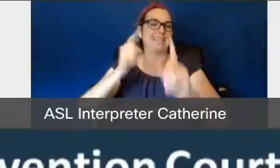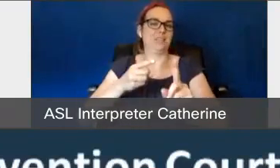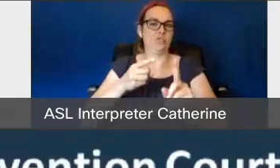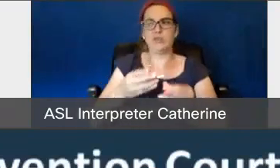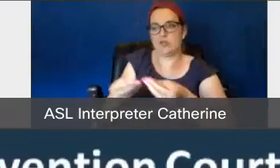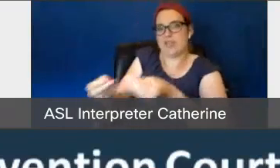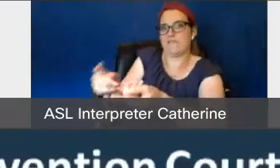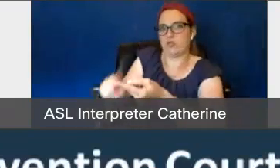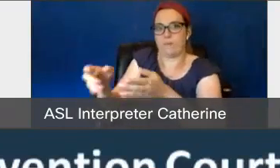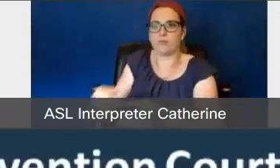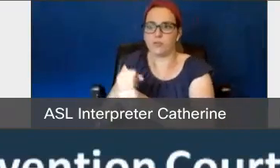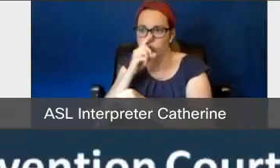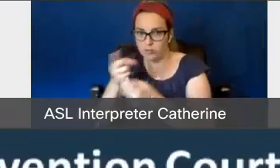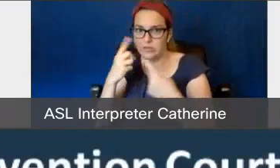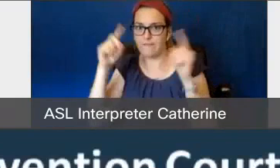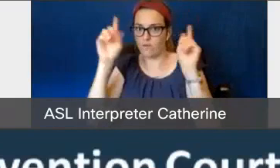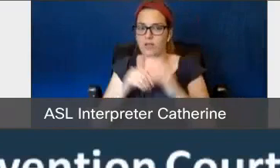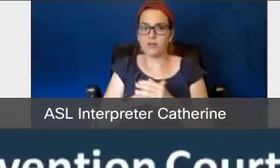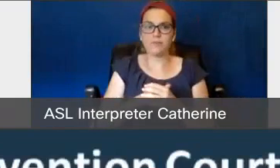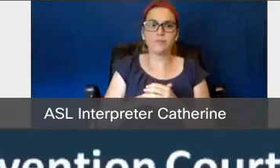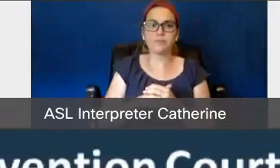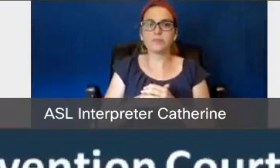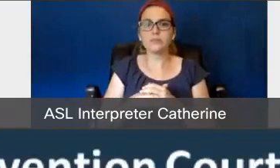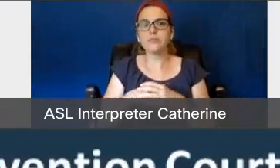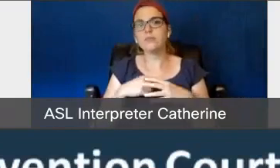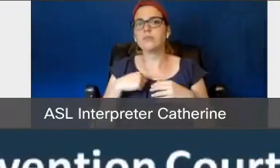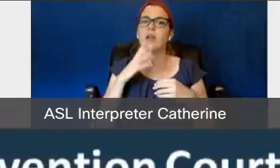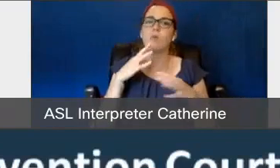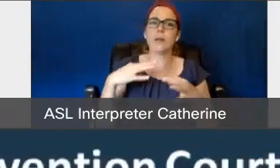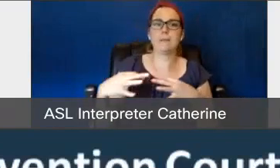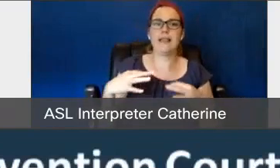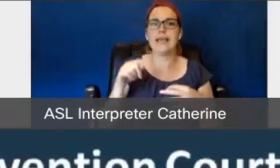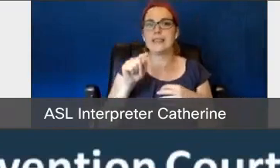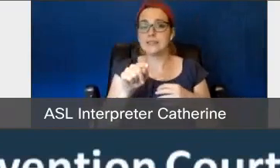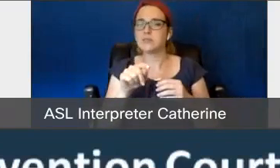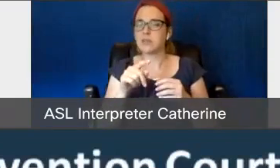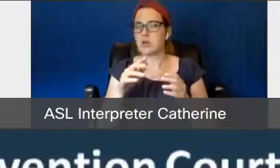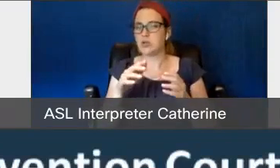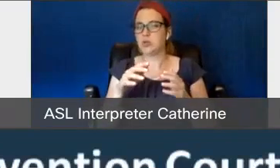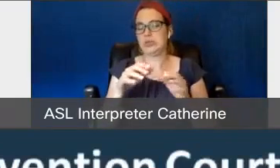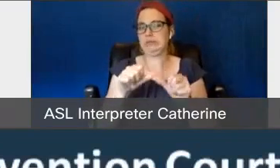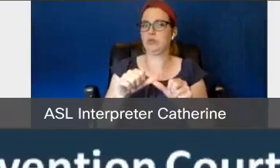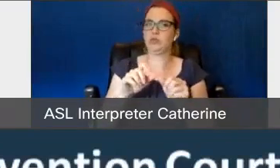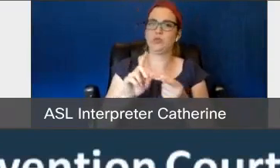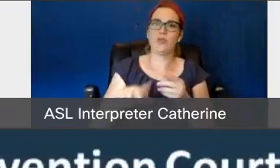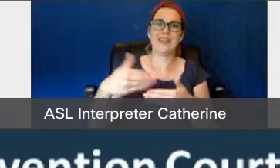I'm gonna go through this 'cause I don't wanna make sure I can tell everyone how this thing could be replicated because this definitely can be replicated in every part.